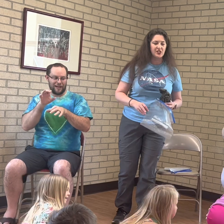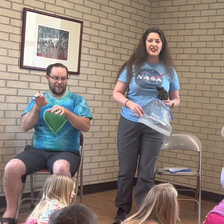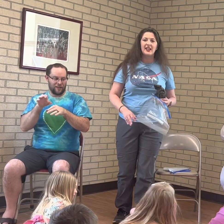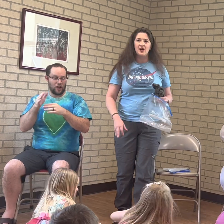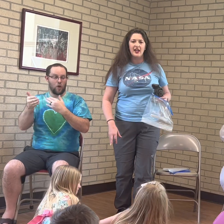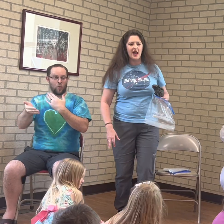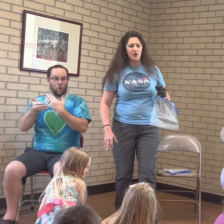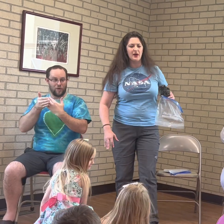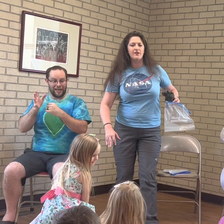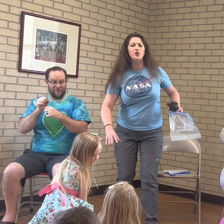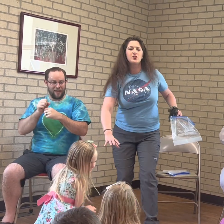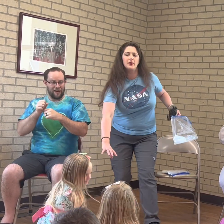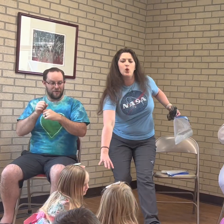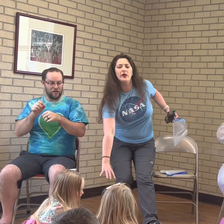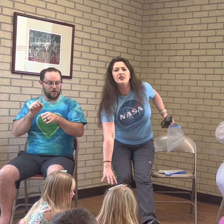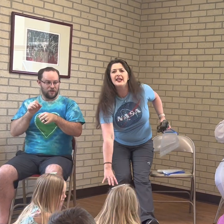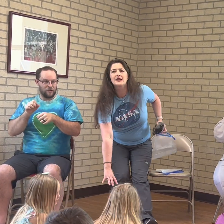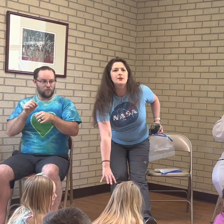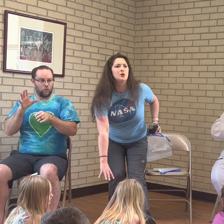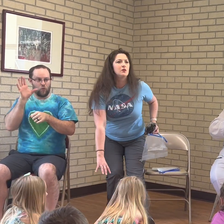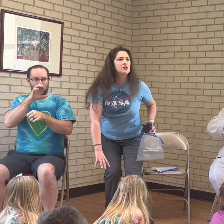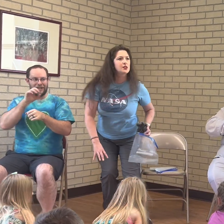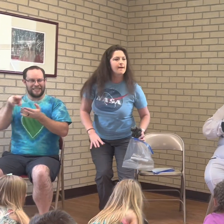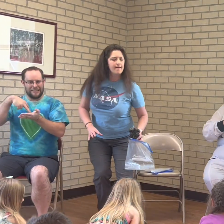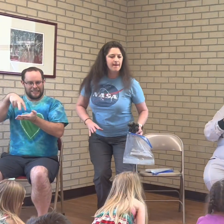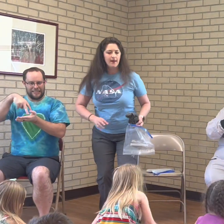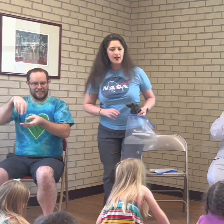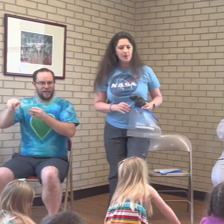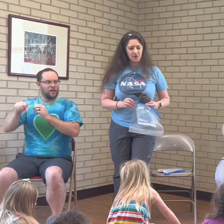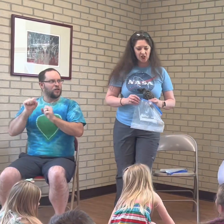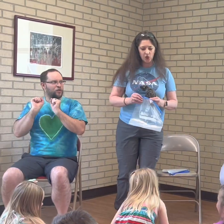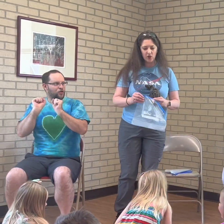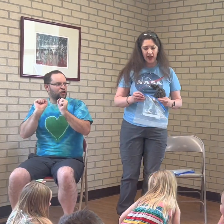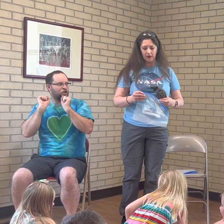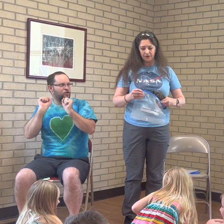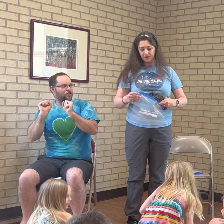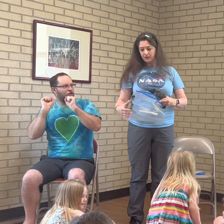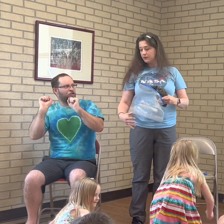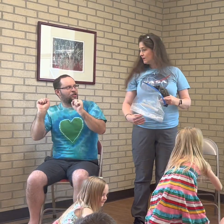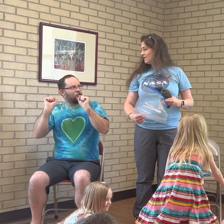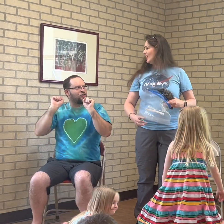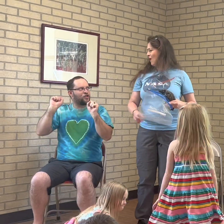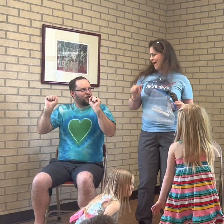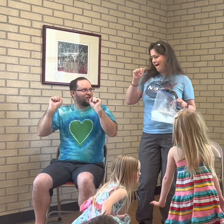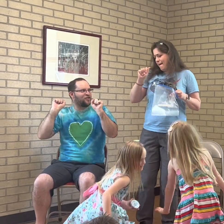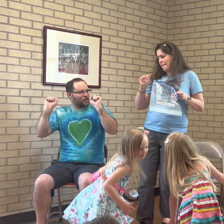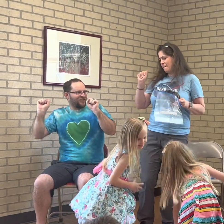to get it? Yeah, you might have to do some, like, weird dance moves to do that. Mr. Aaron: *dance sounds* Dr. Shannon: Oh yeah.